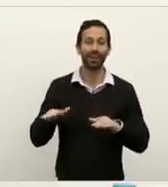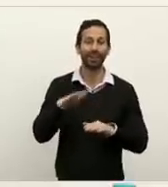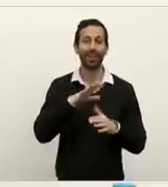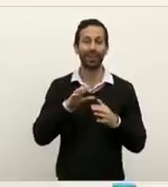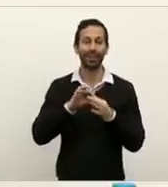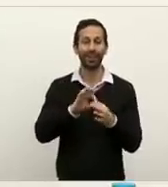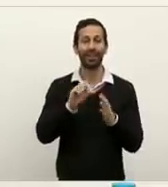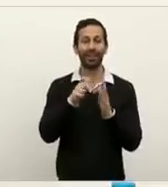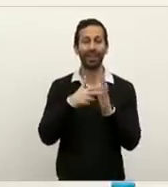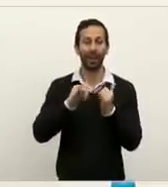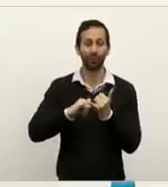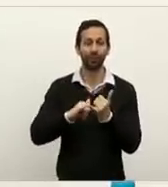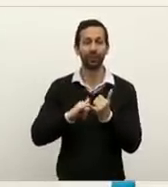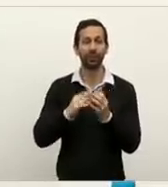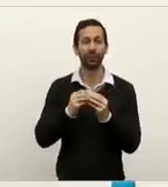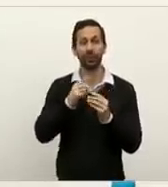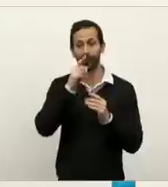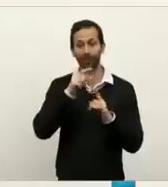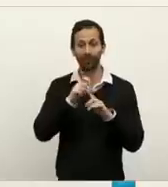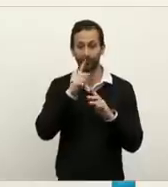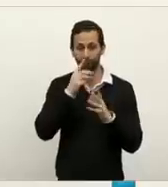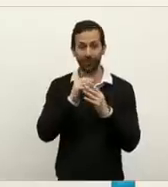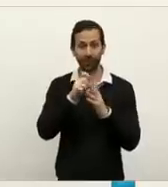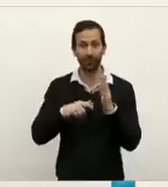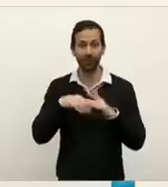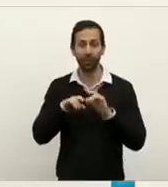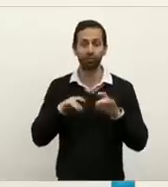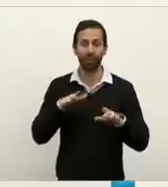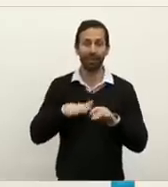with people with disability across Australia that led to the NDIS